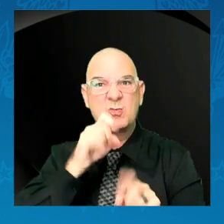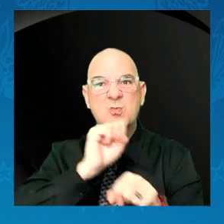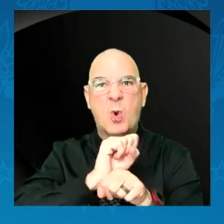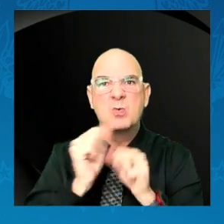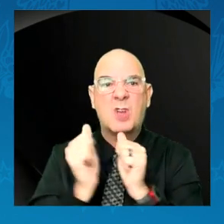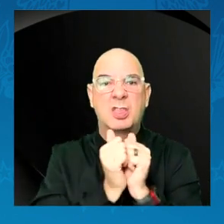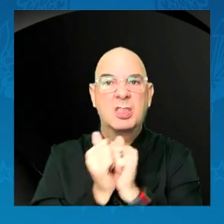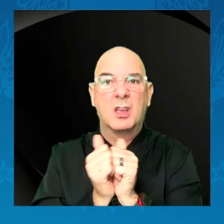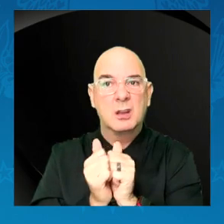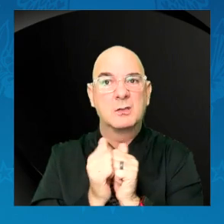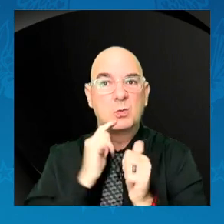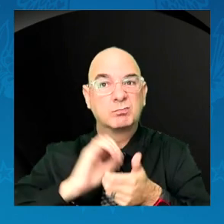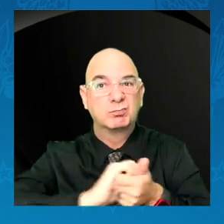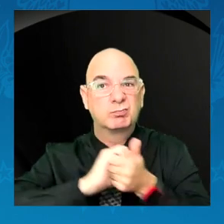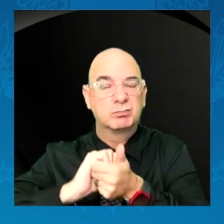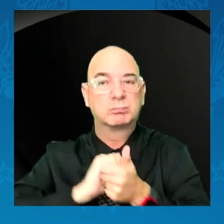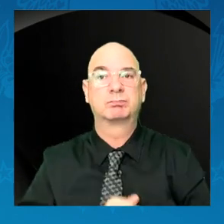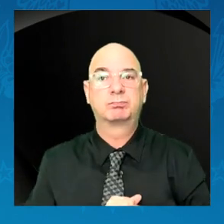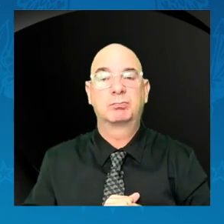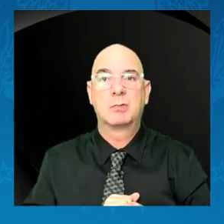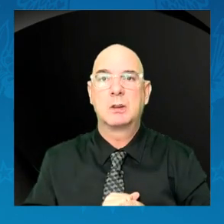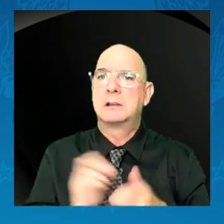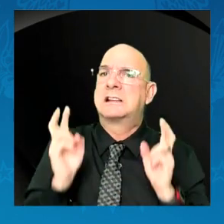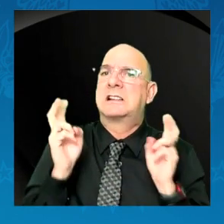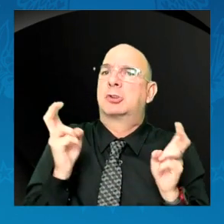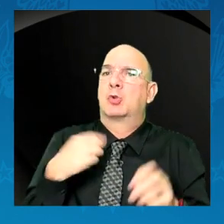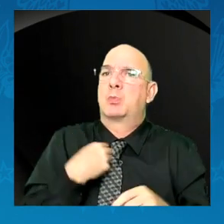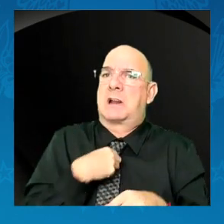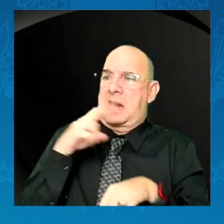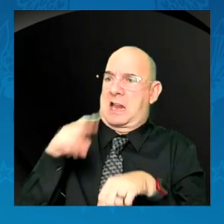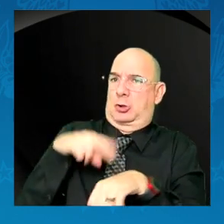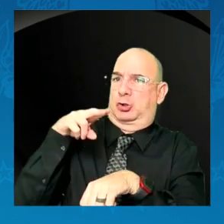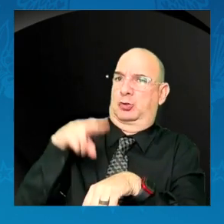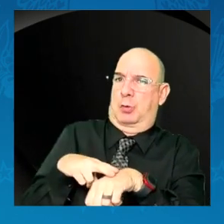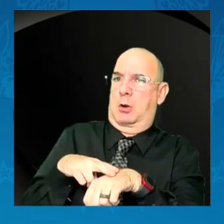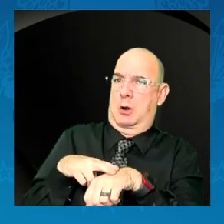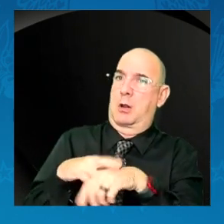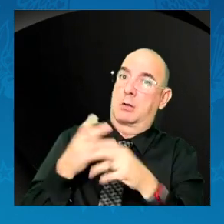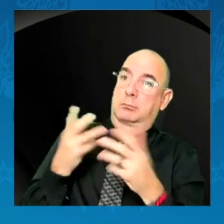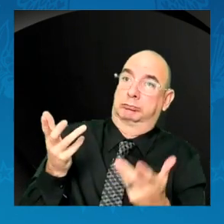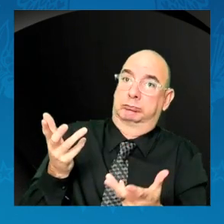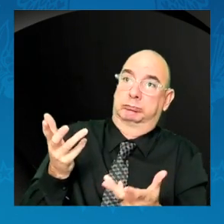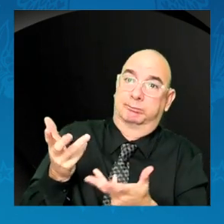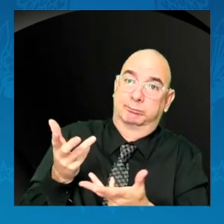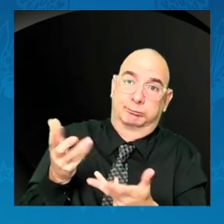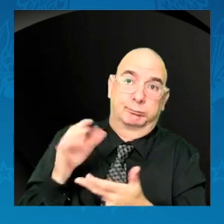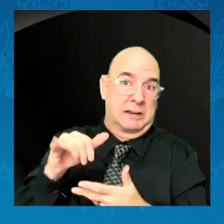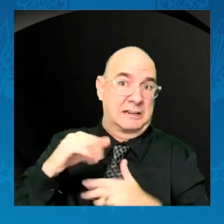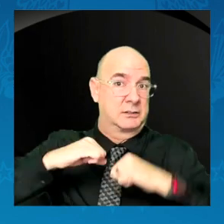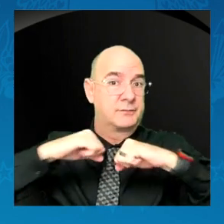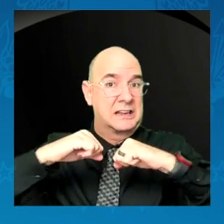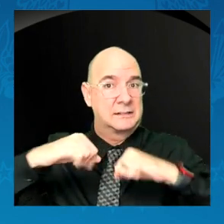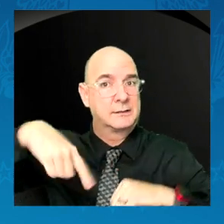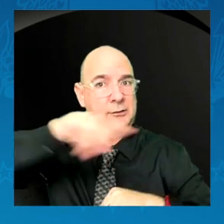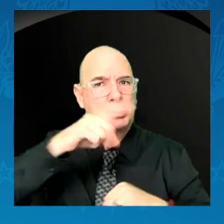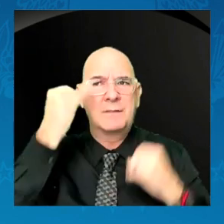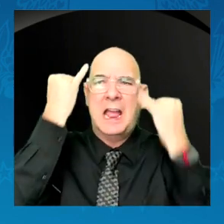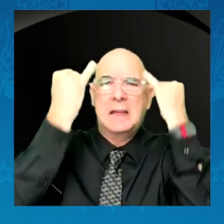on the issue of our national labs in particular. Madam Secretary, do you have thoughts about how we can make data more accessible